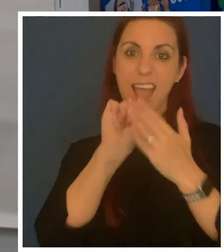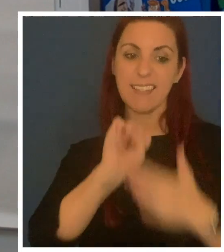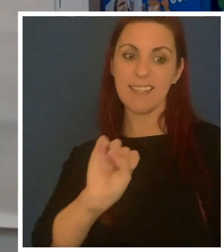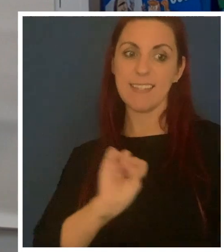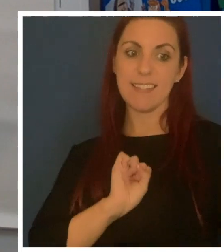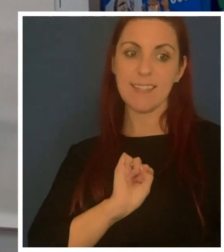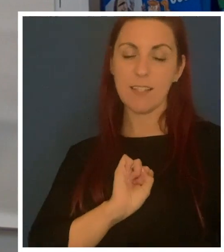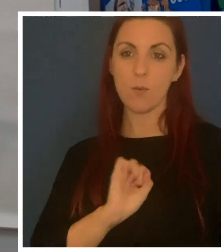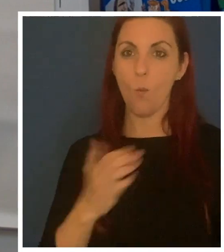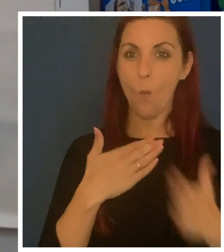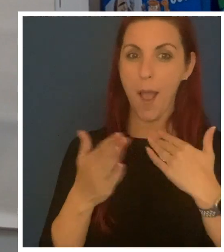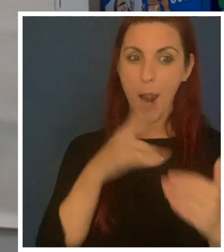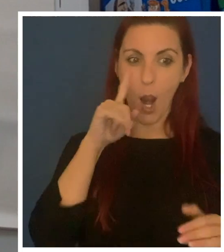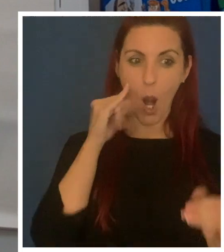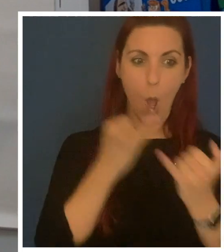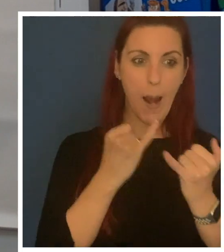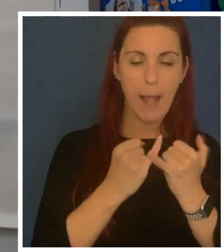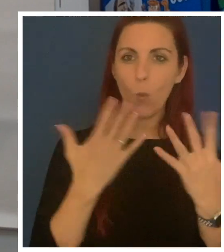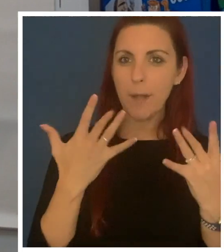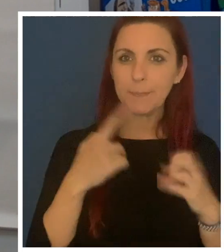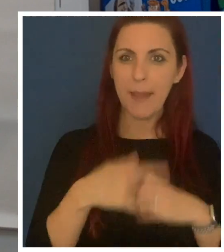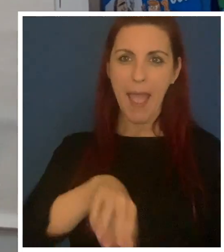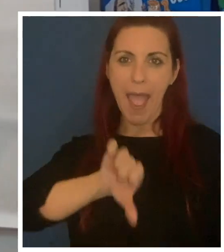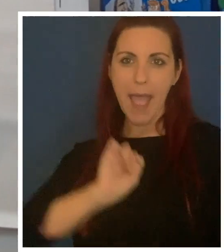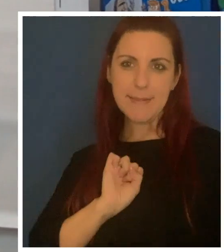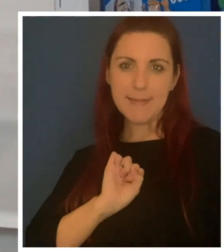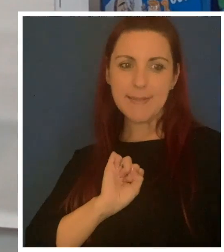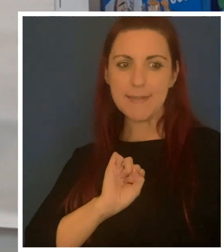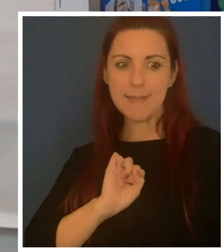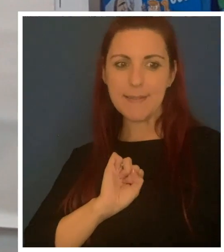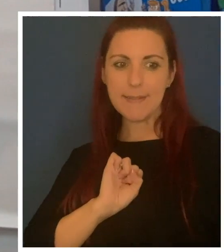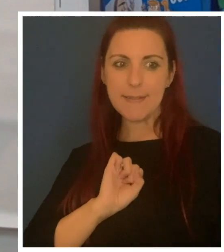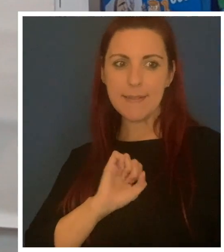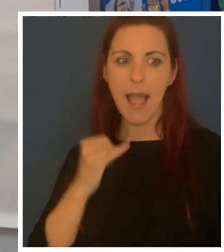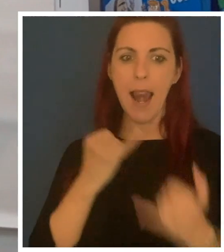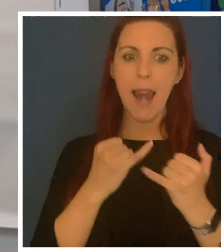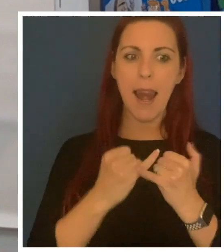S logo like the Super Energy Activists Ireland have, they have an S logo in